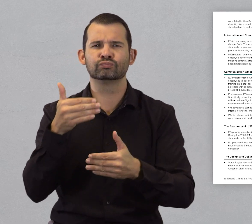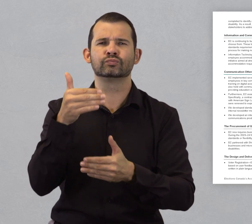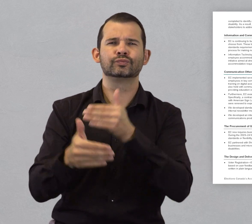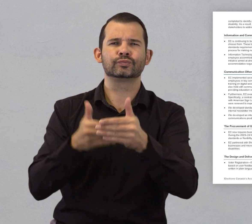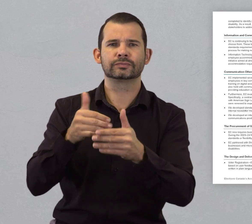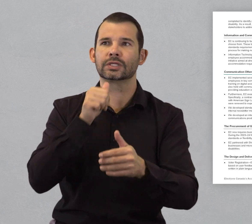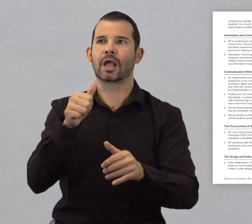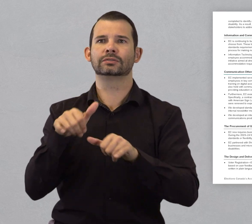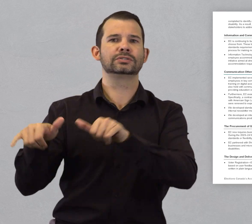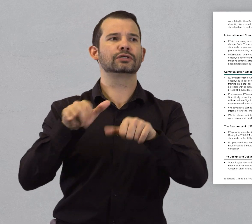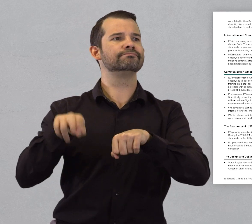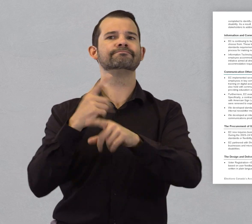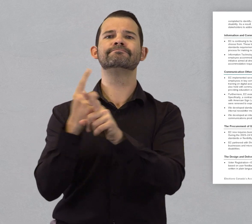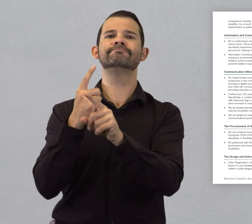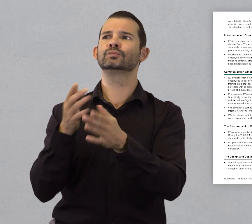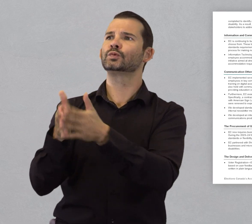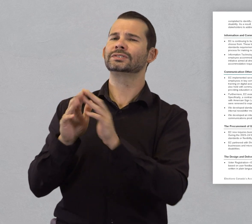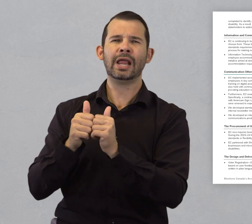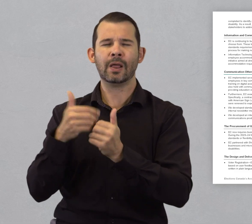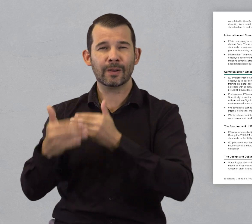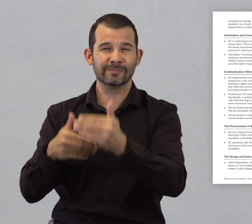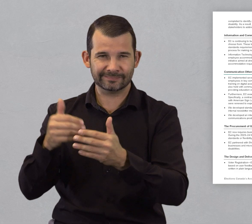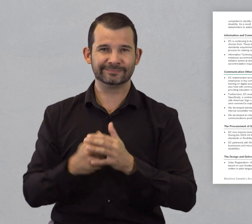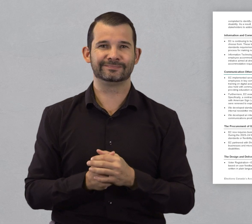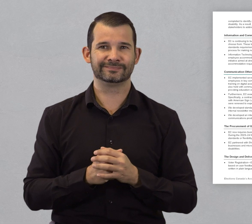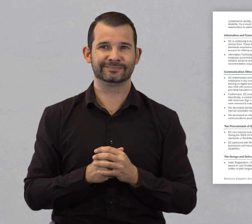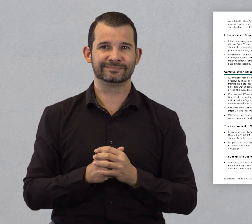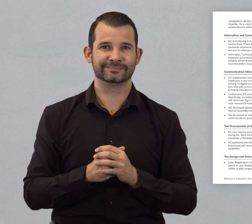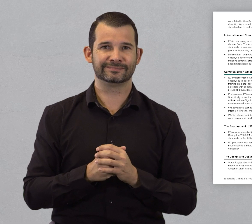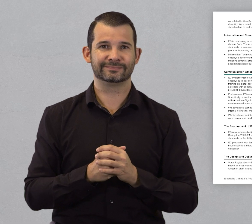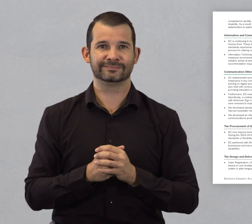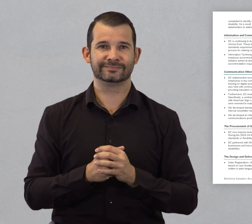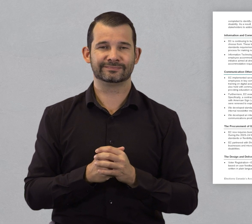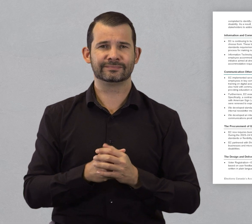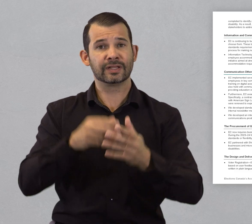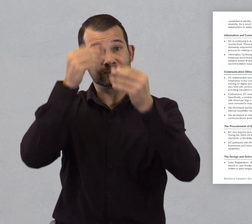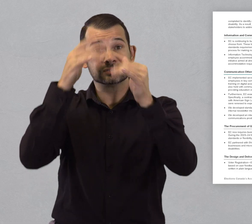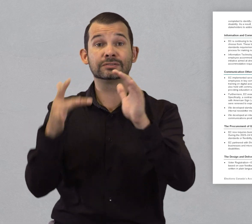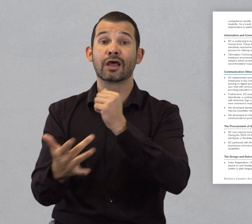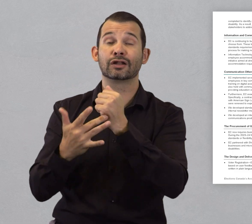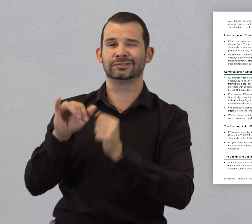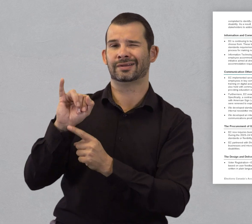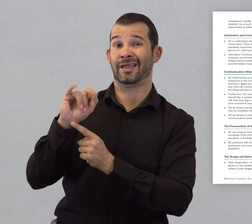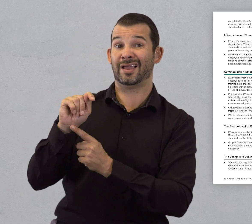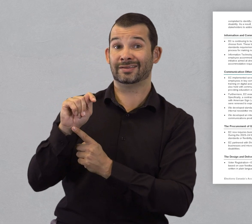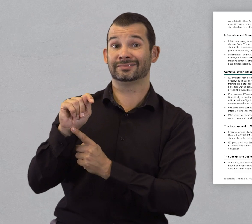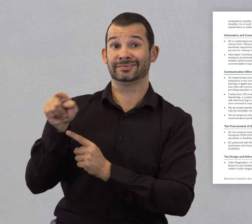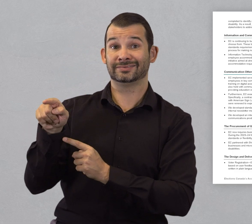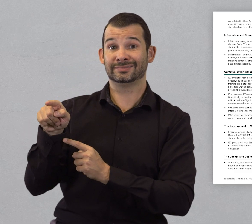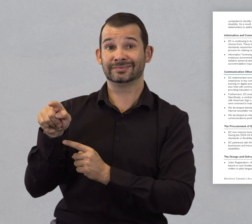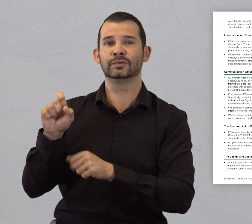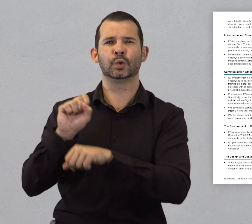a process for making non-standard requests. • Information Technologies (IT) worked with